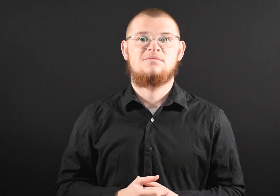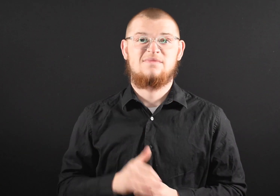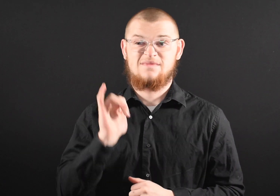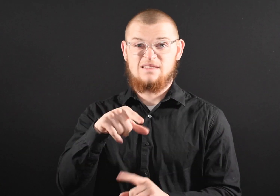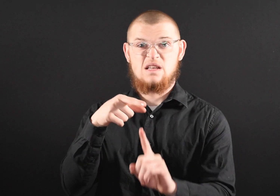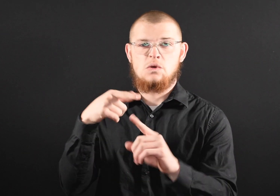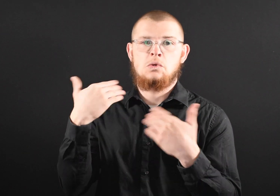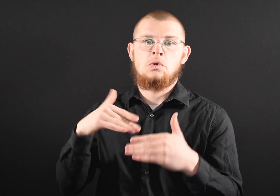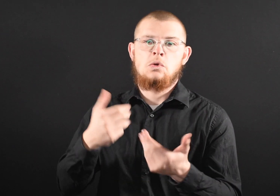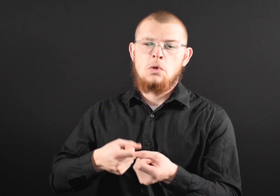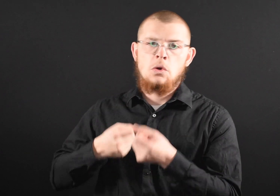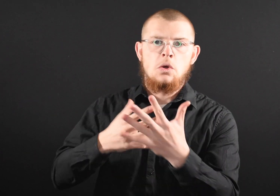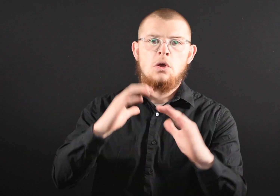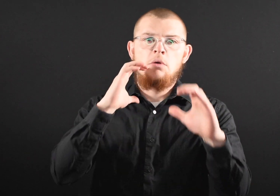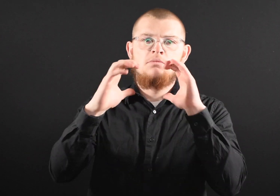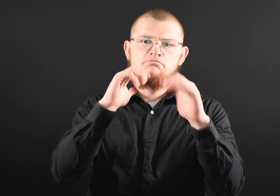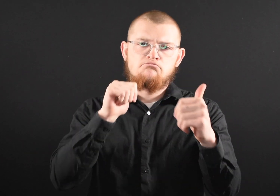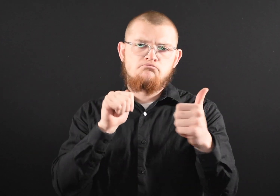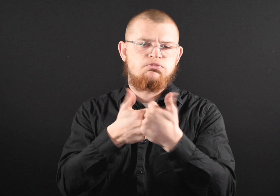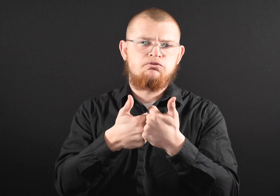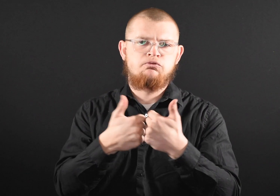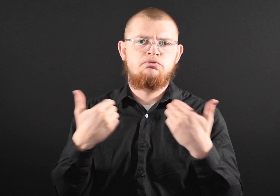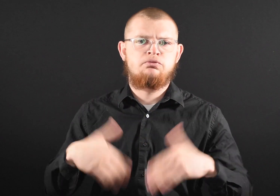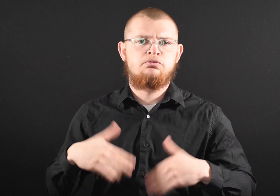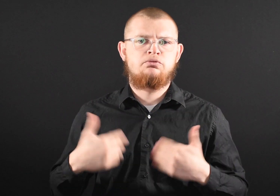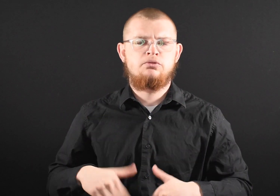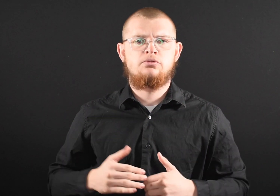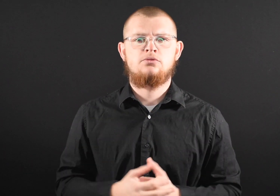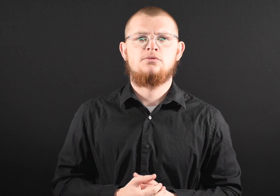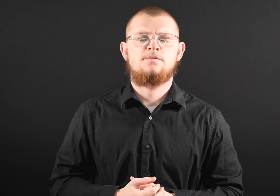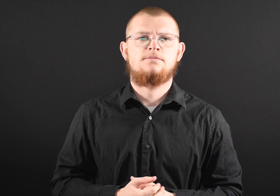it creates communication challenges.